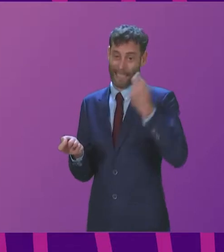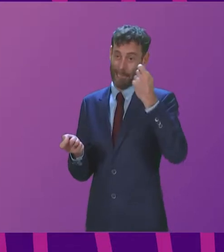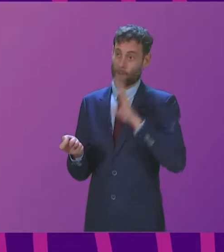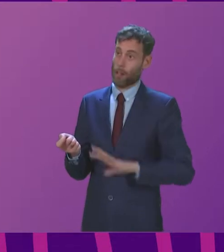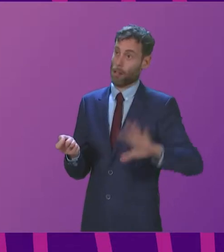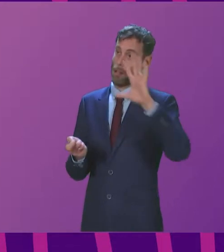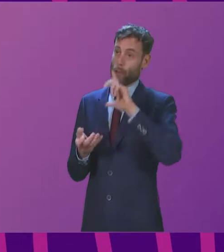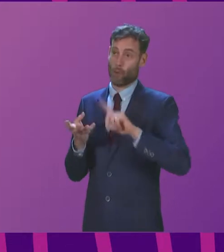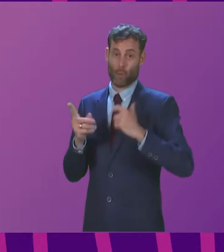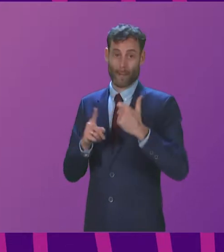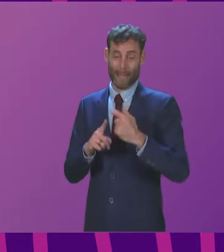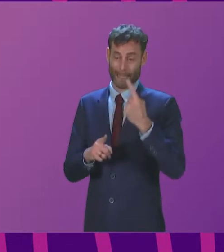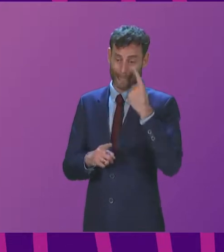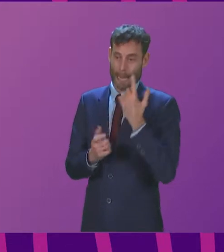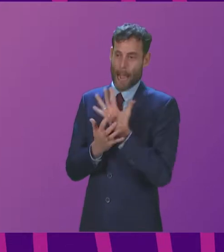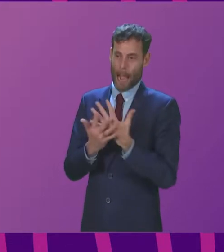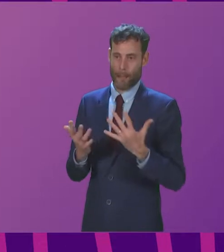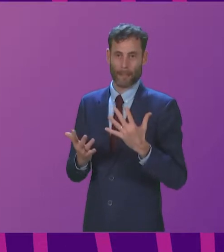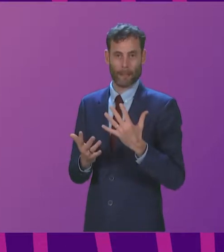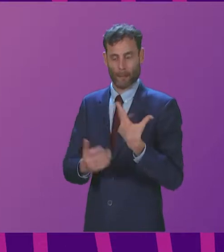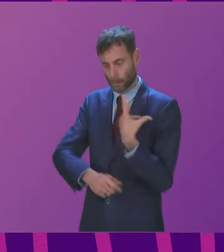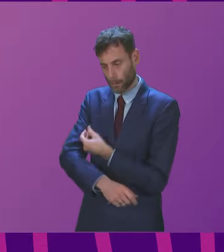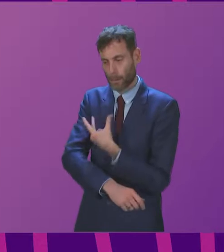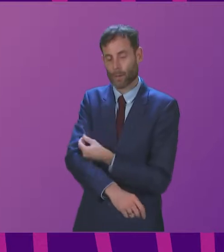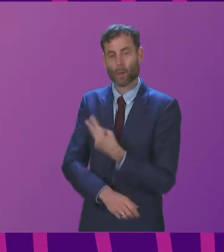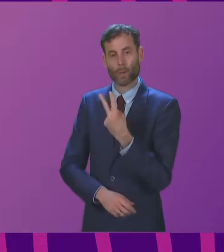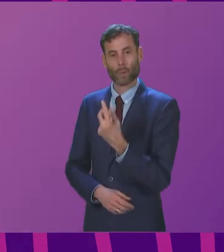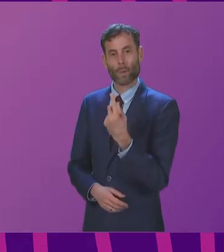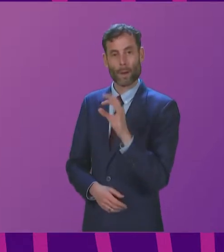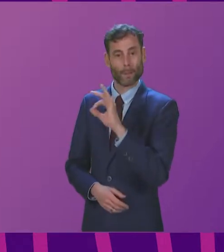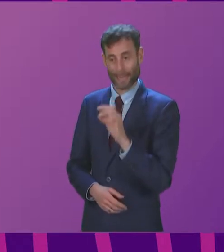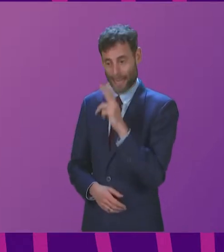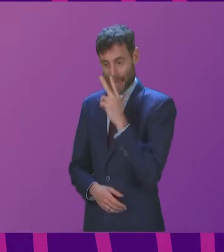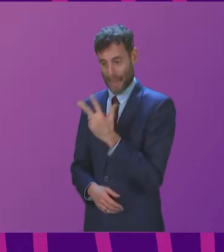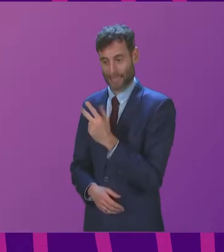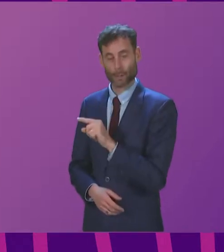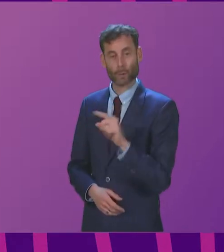respect of public uptake, 21 per cent of Scots aged between 18 and 29 remain unvaccinated.